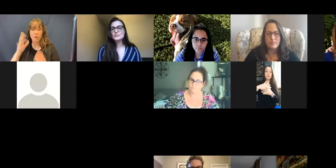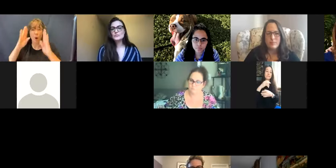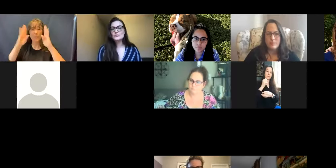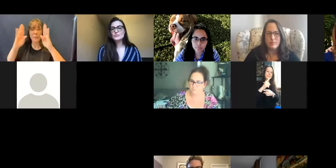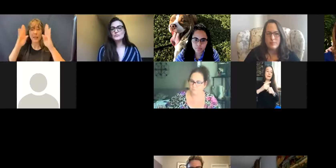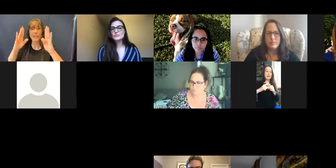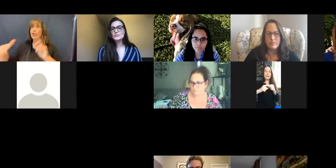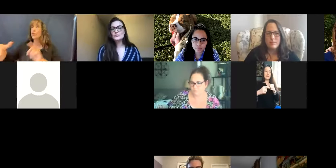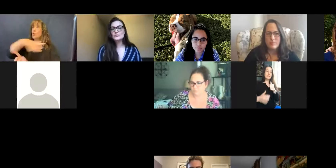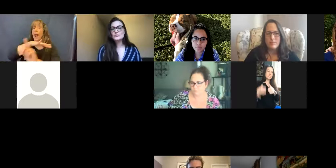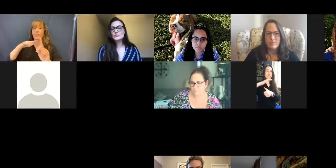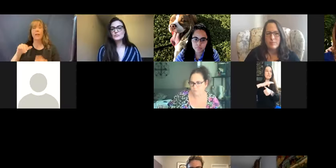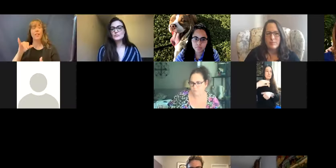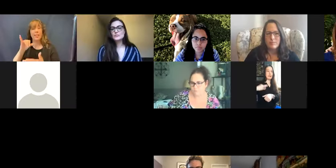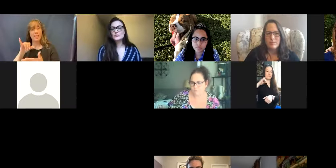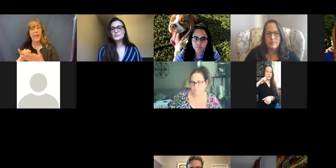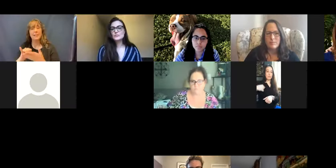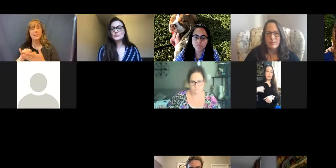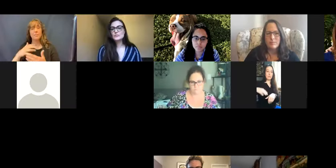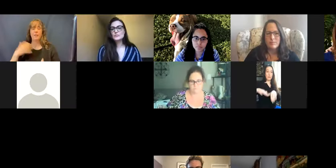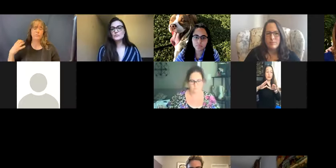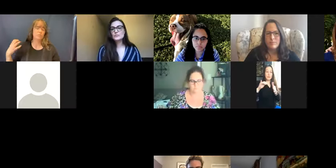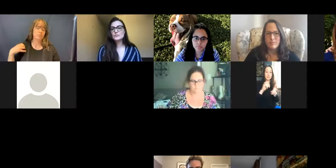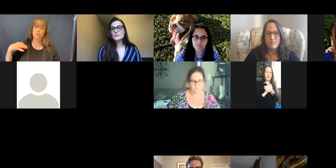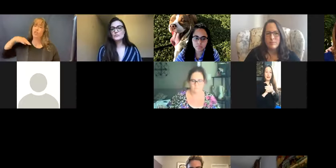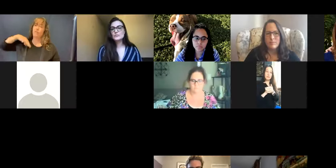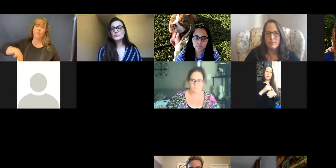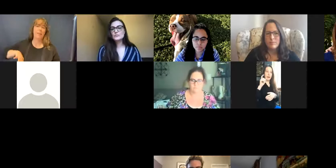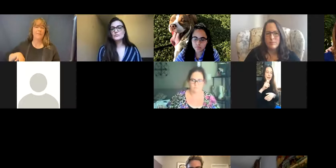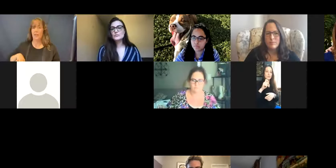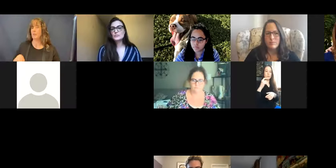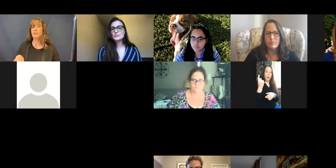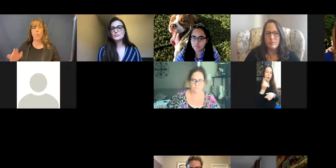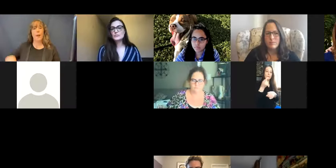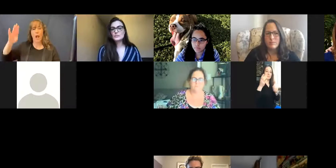surroundings. That's my chief benefit for me growing up was that I had to always pay